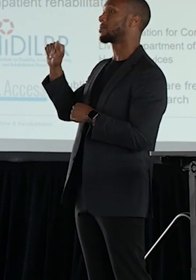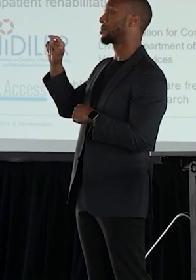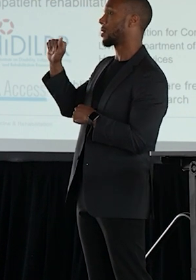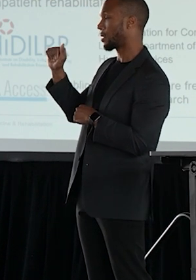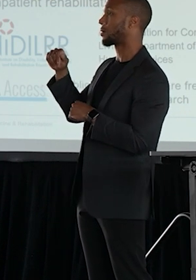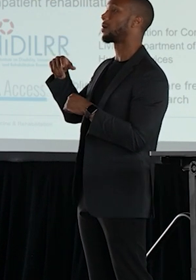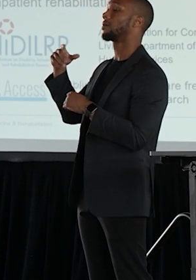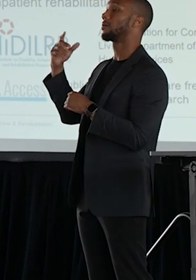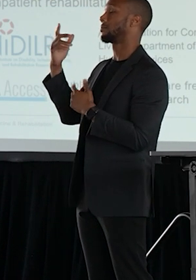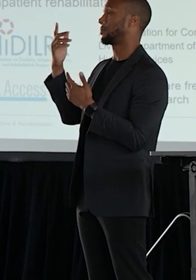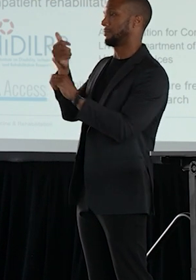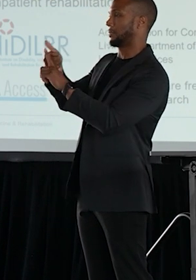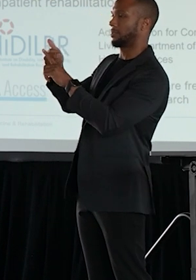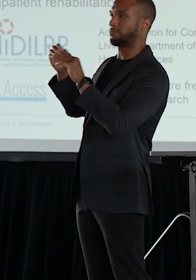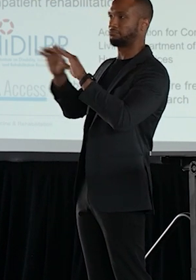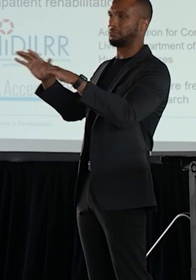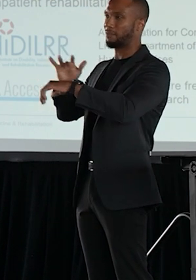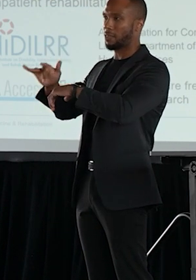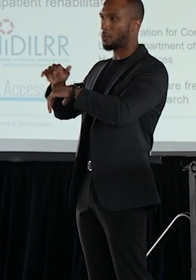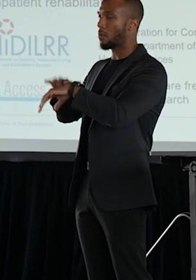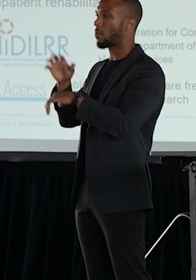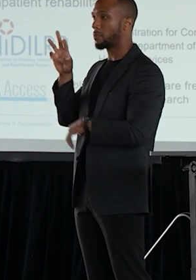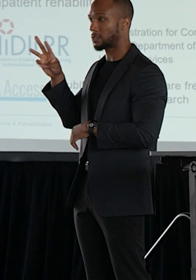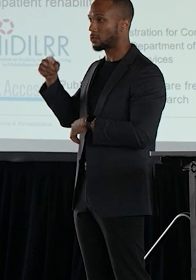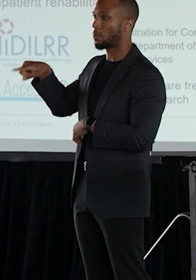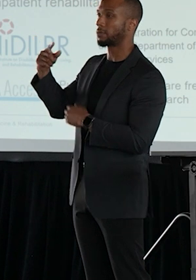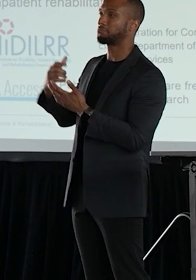available on the website you can go and download. So I hope you